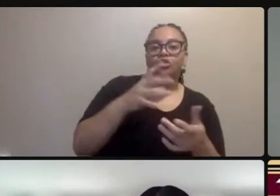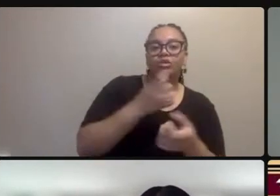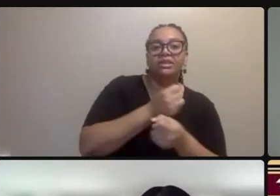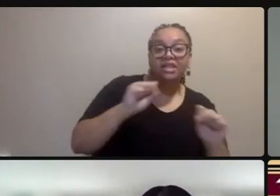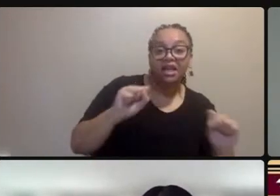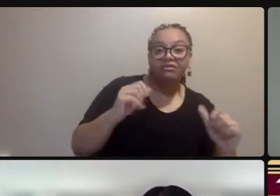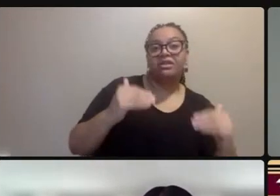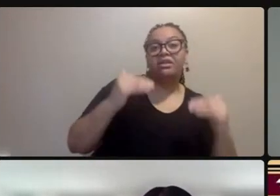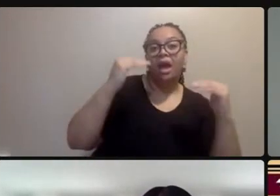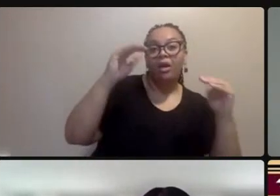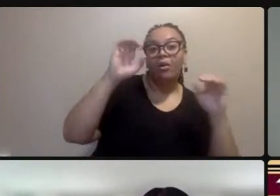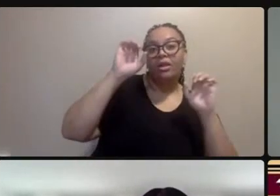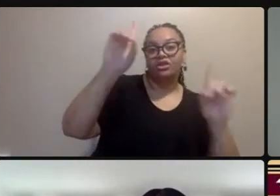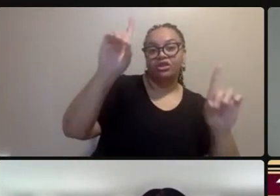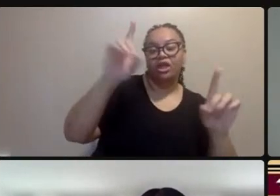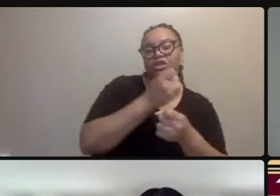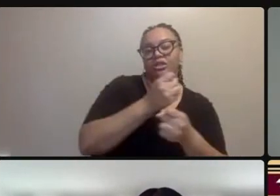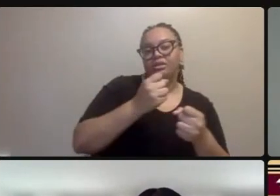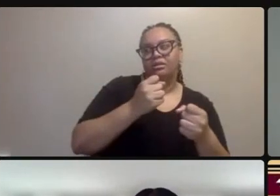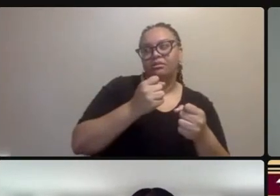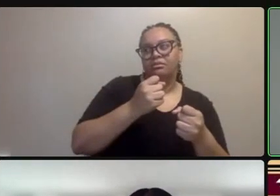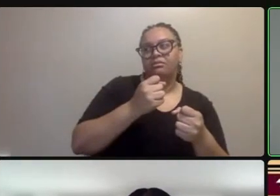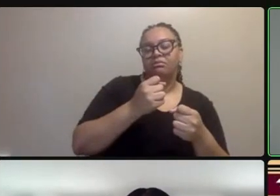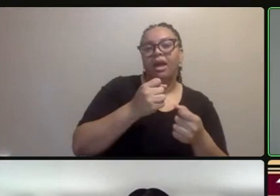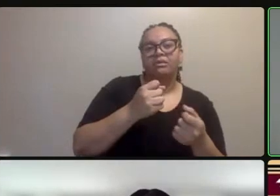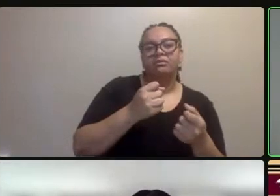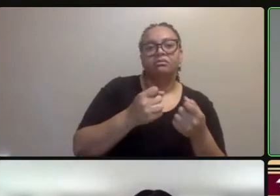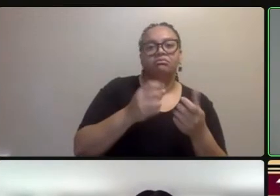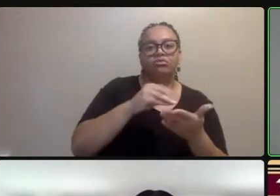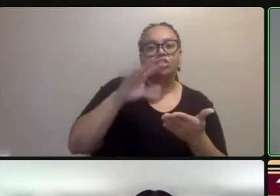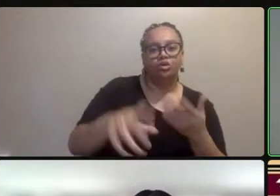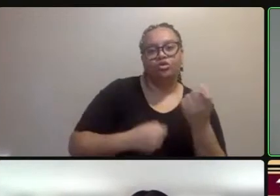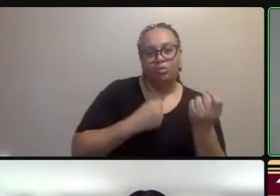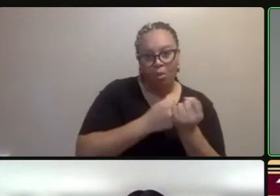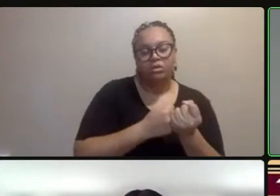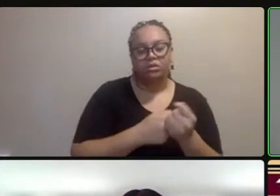THAT MITIGATES BIASES AND KEEPS